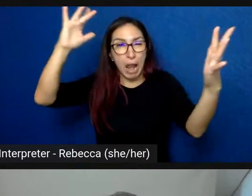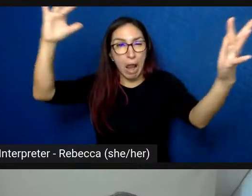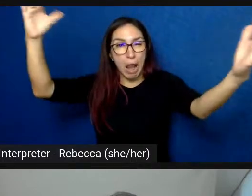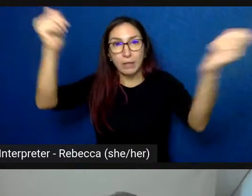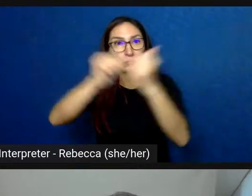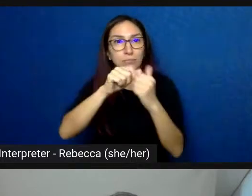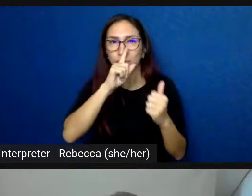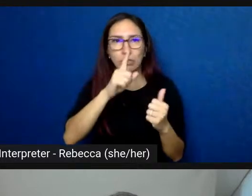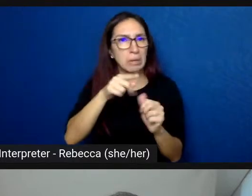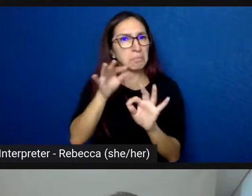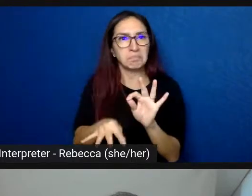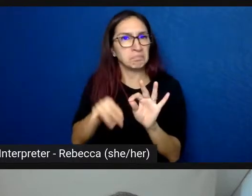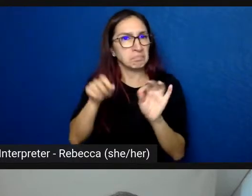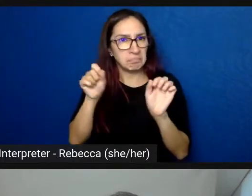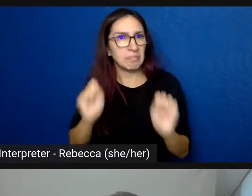that is not rocket science.